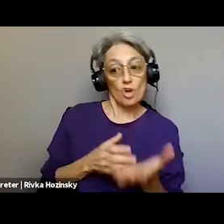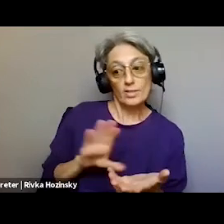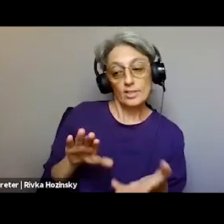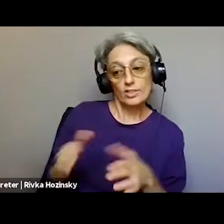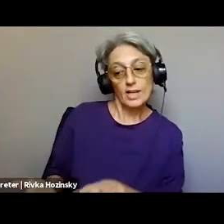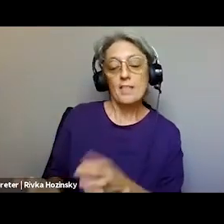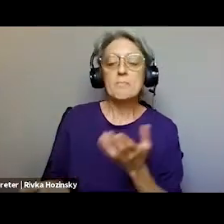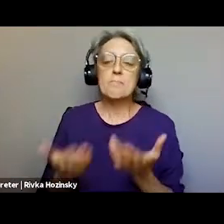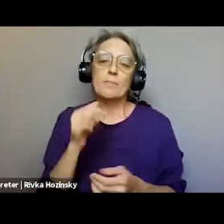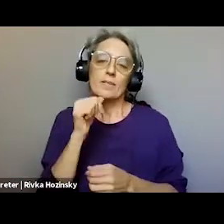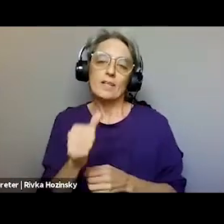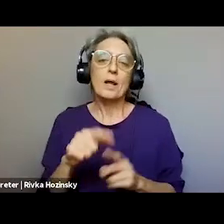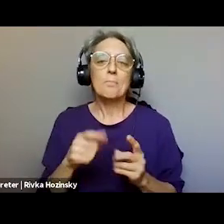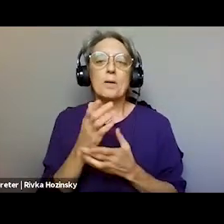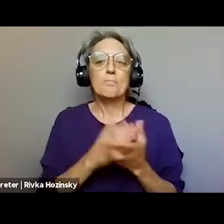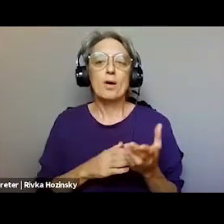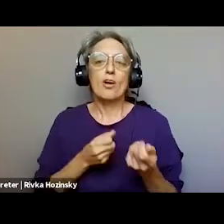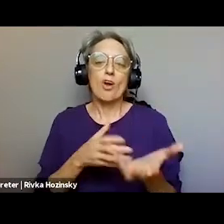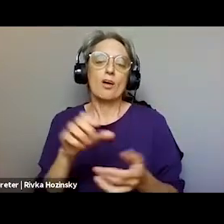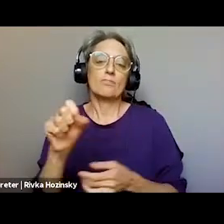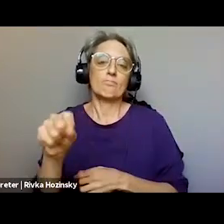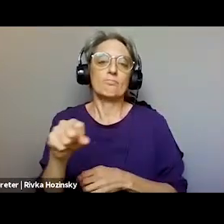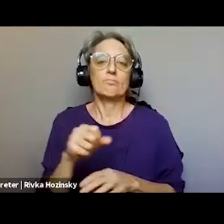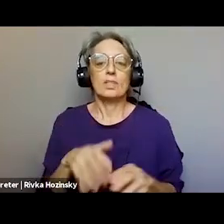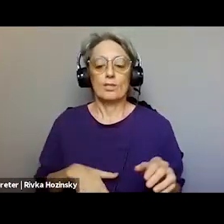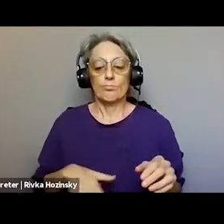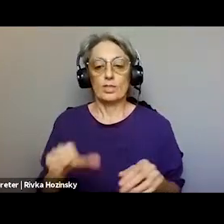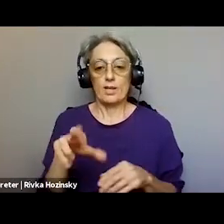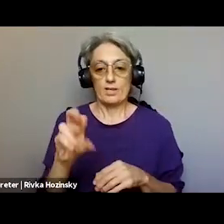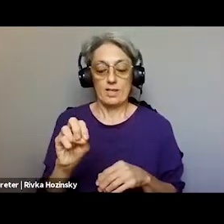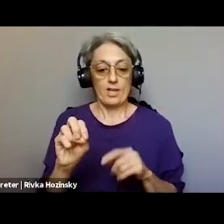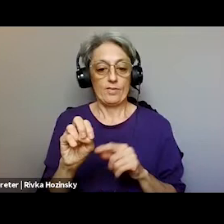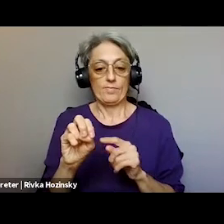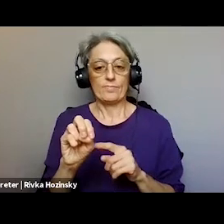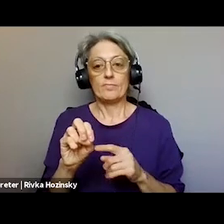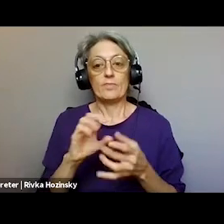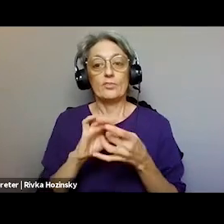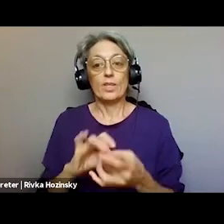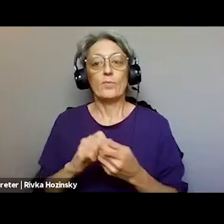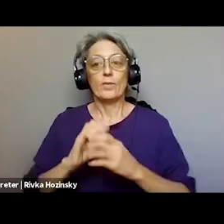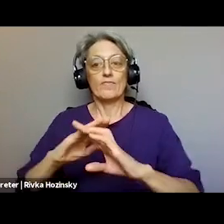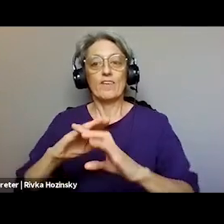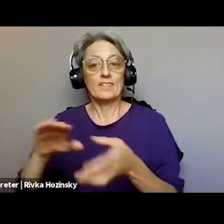component here where prenatal care is associated with preventing death. So it is a good thing to